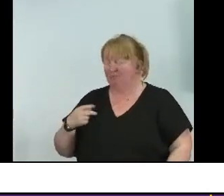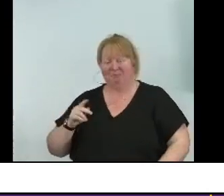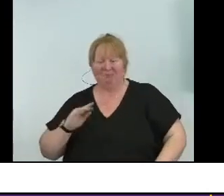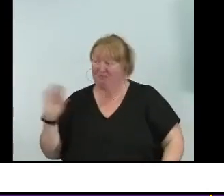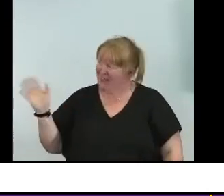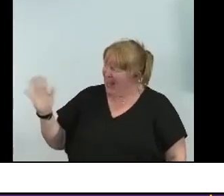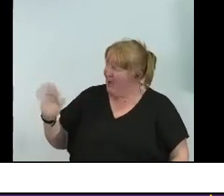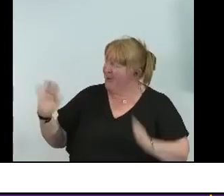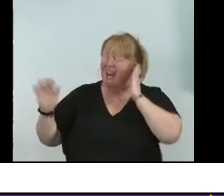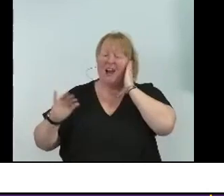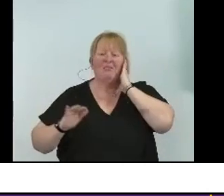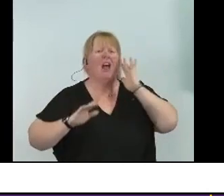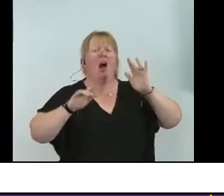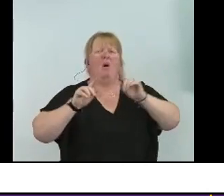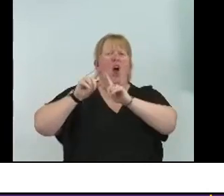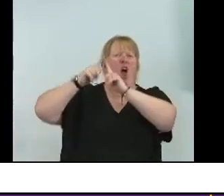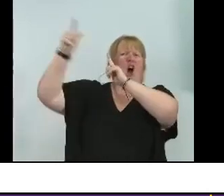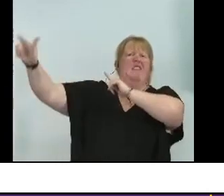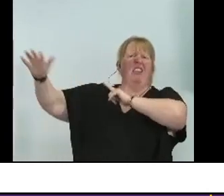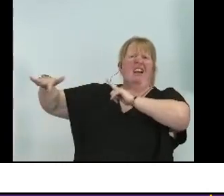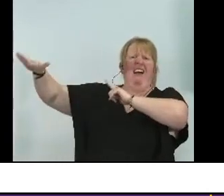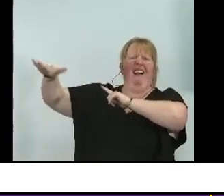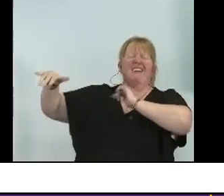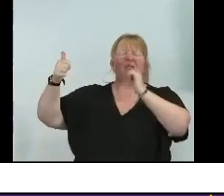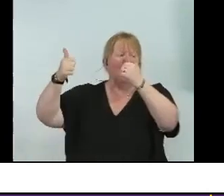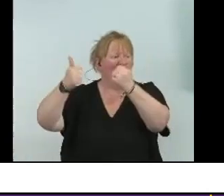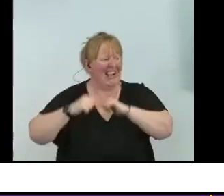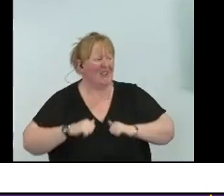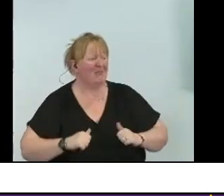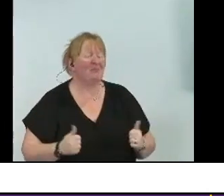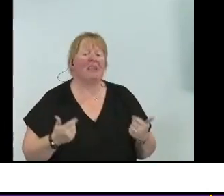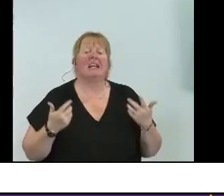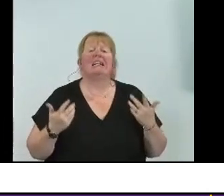Oh, there you are. OK, good. So yeah, we're going to start off,